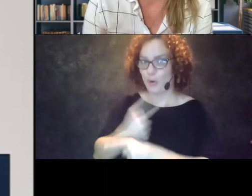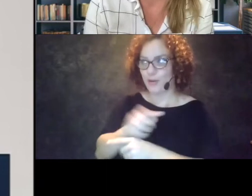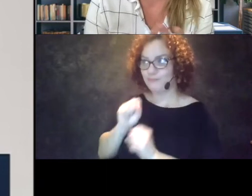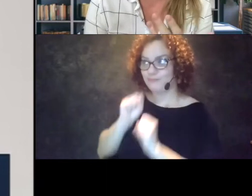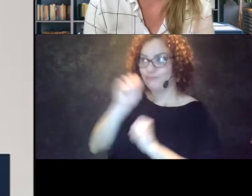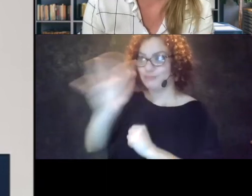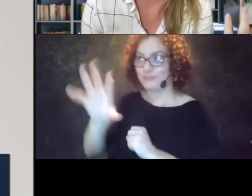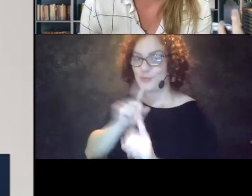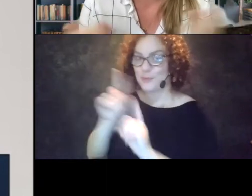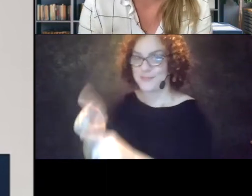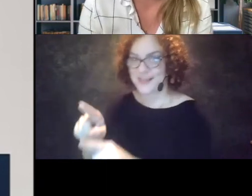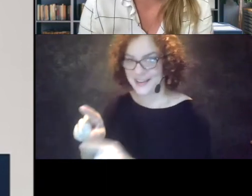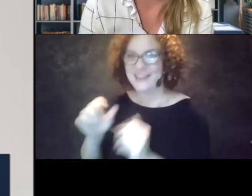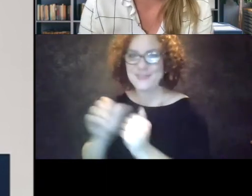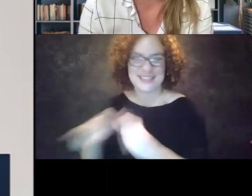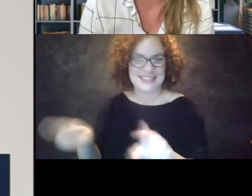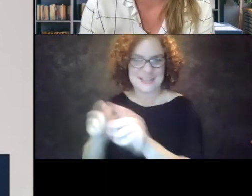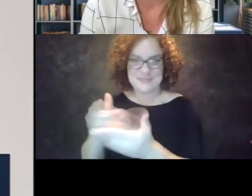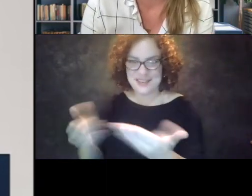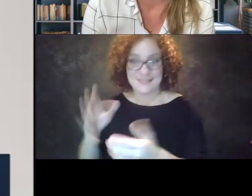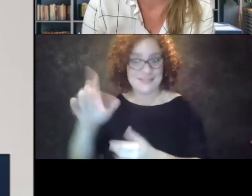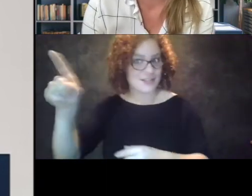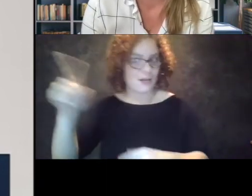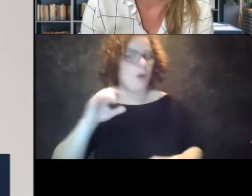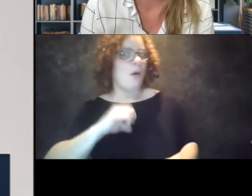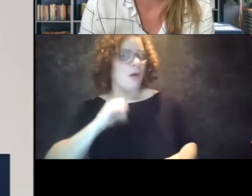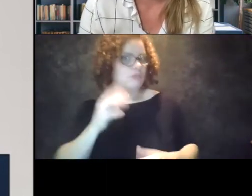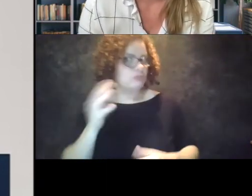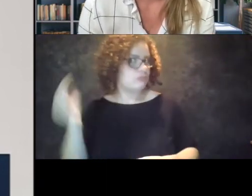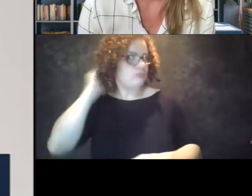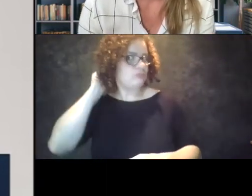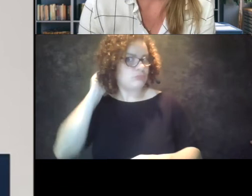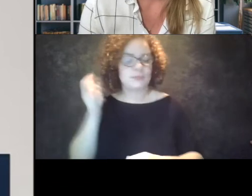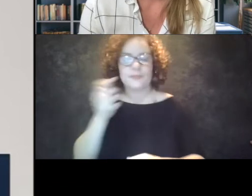of how I keep saying people with different abilities instead of disabilities, just to,